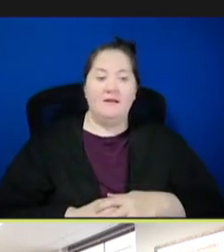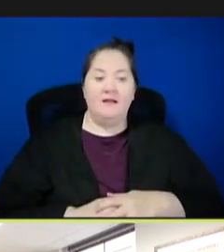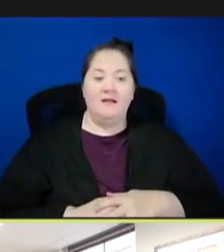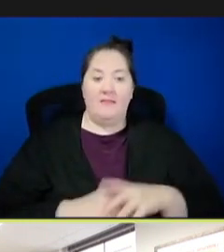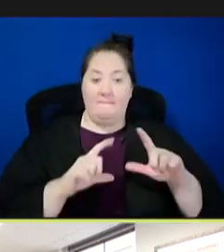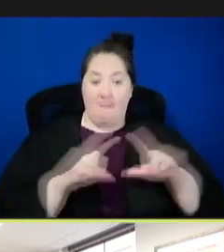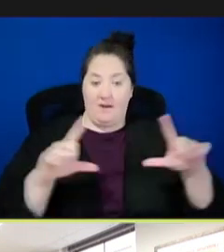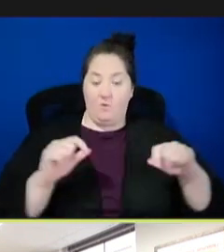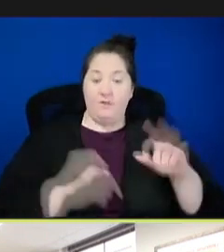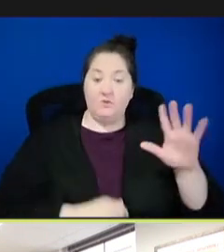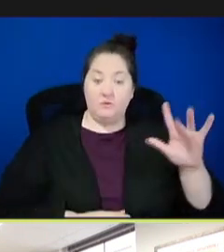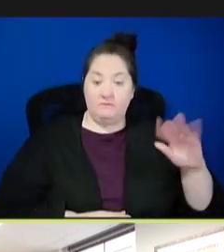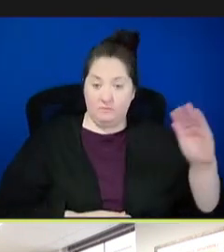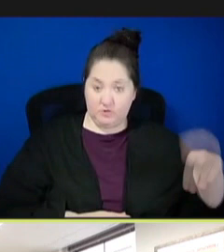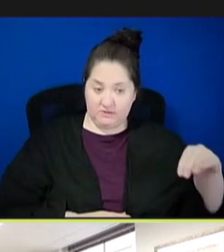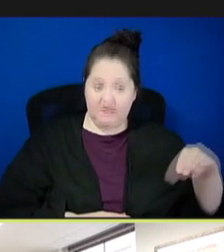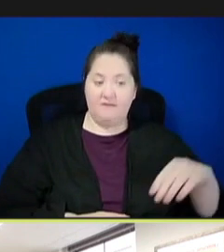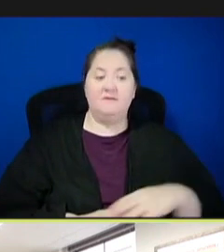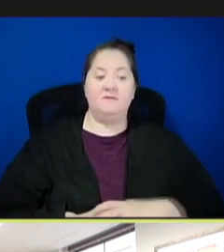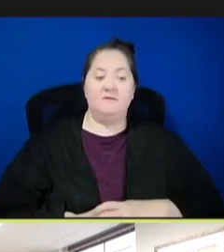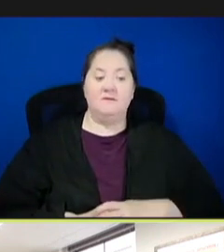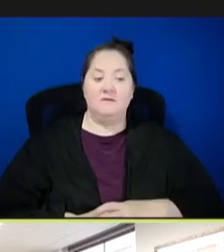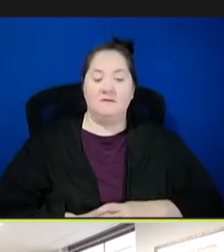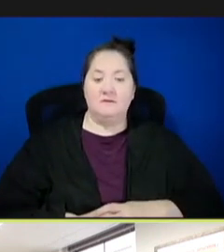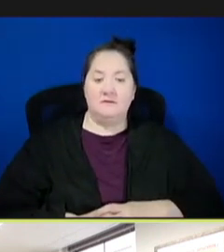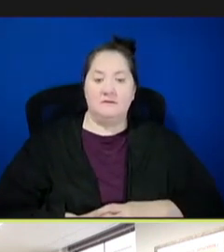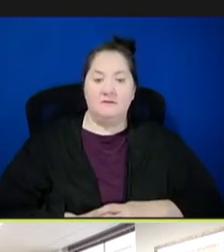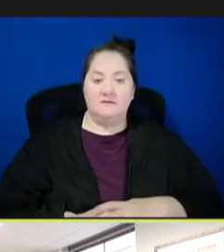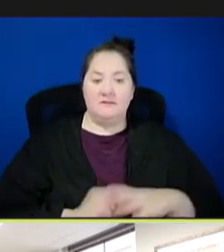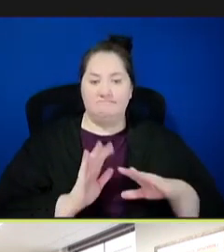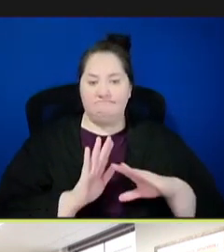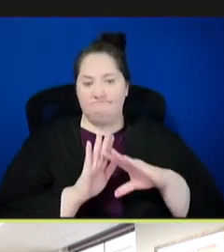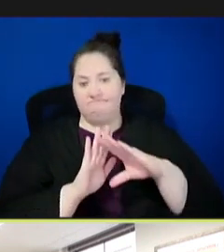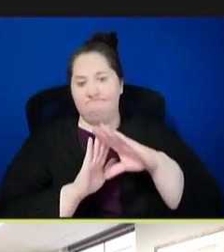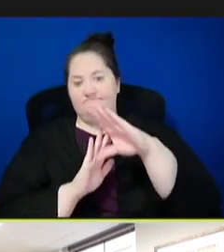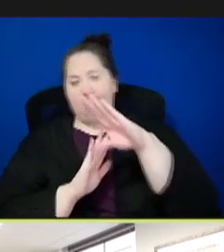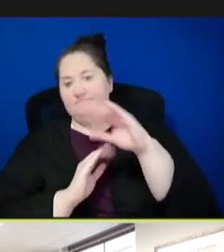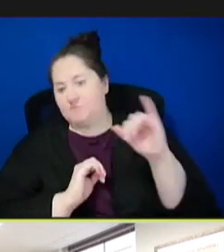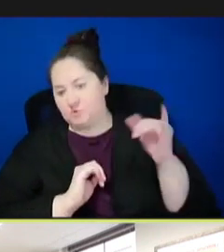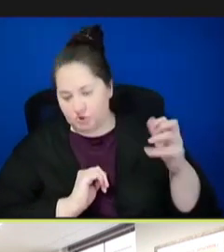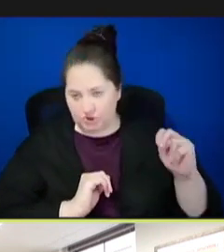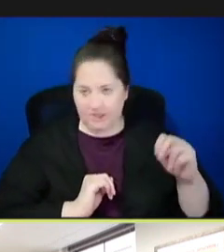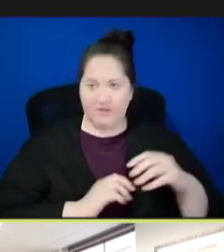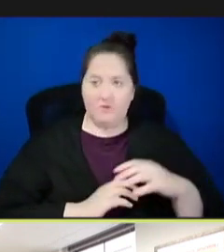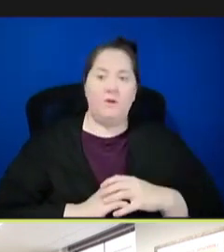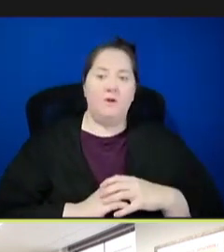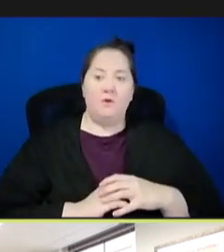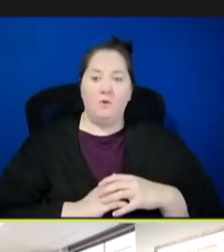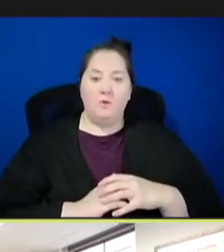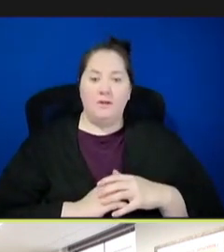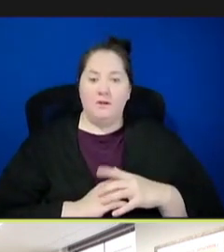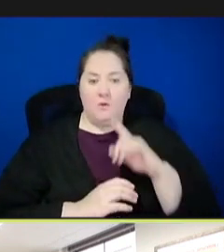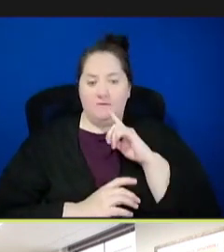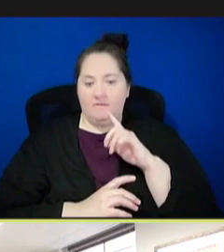25 percent. As you can see, going up until the end of January, we don't even quite get to 25 percent